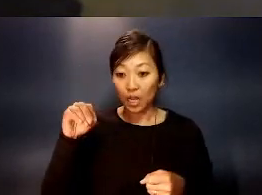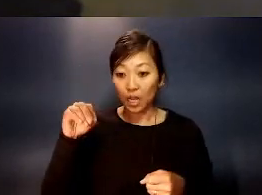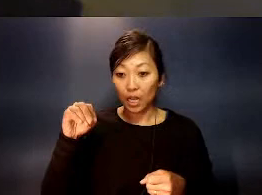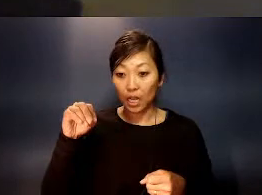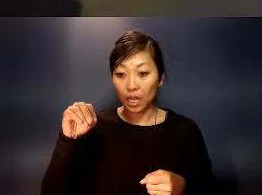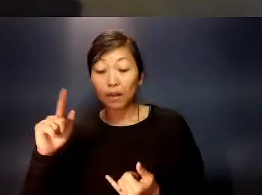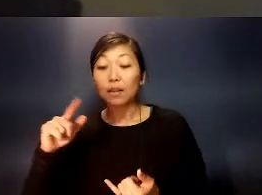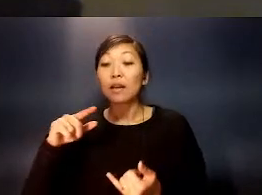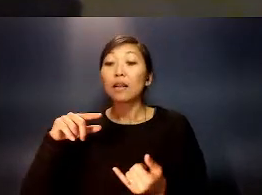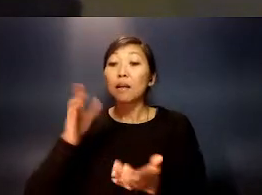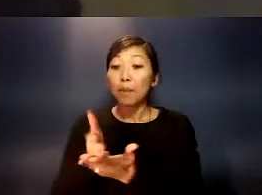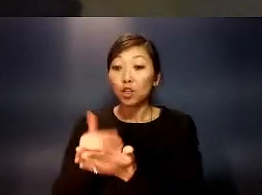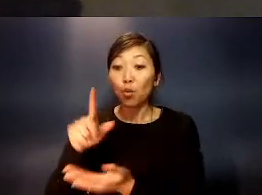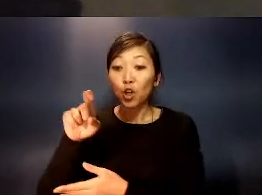YEAR BECAUSE SO MANY POLICE OFFICERS LEFT THE FORCE.